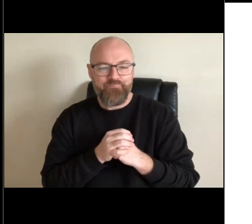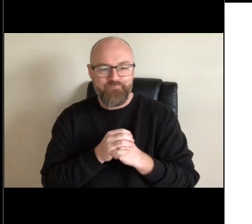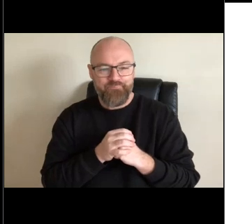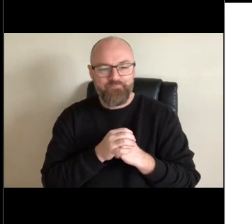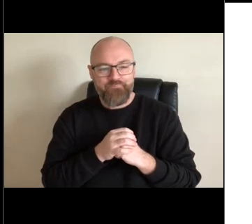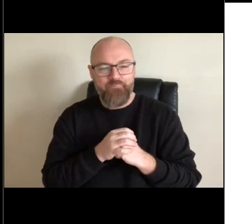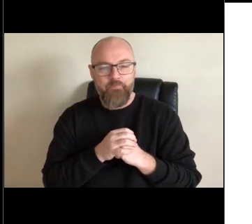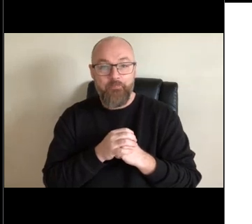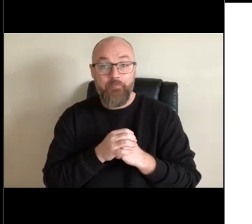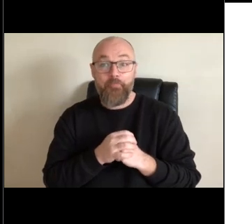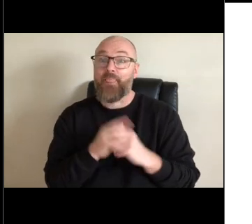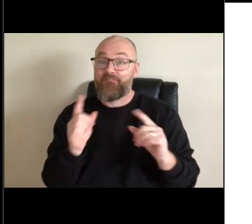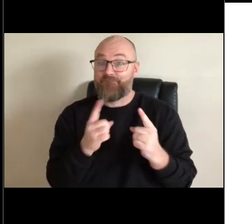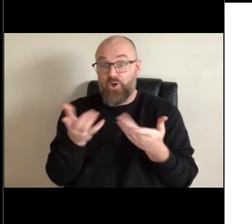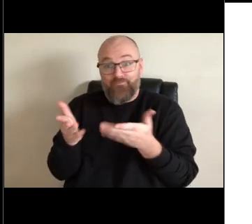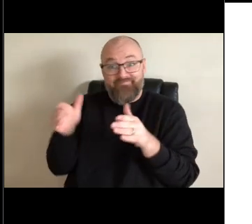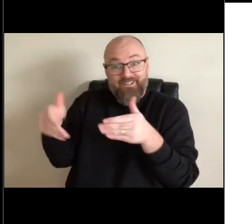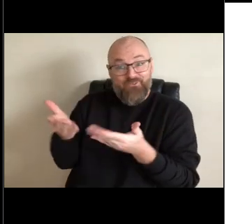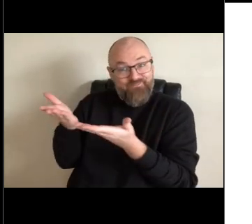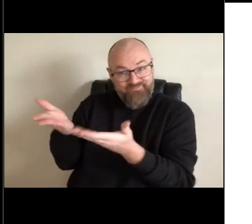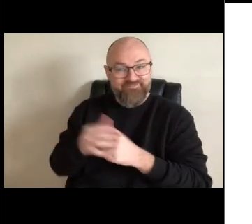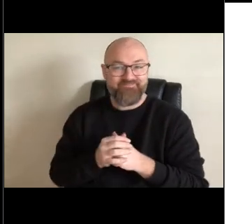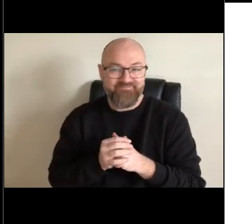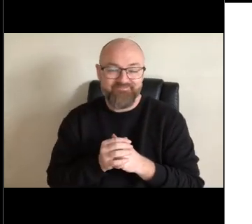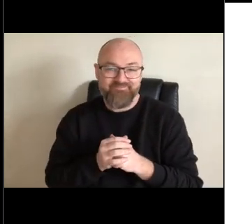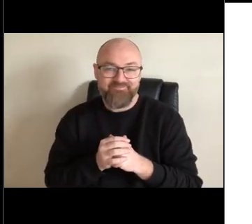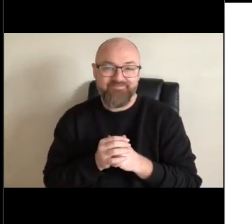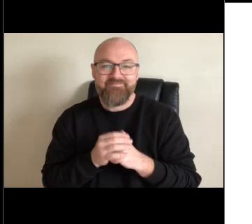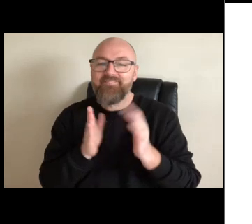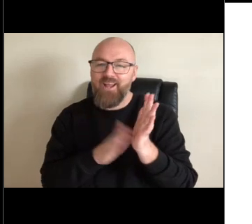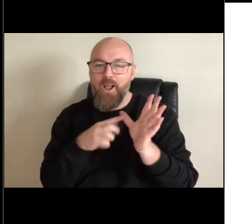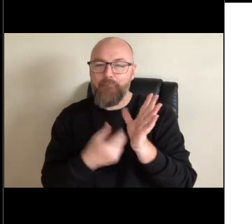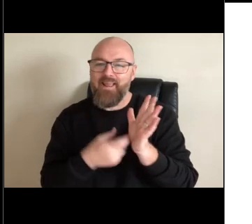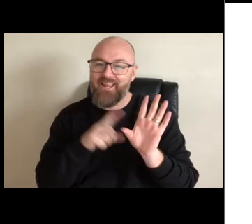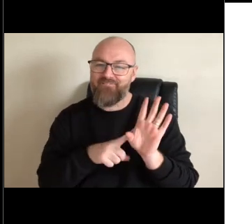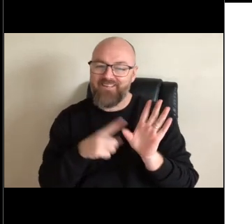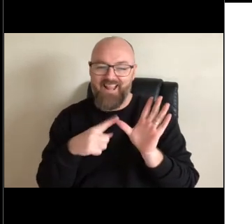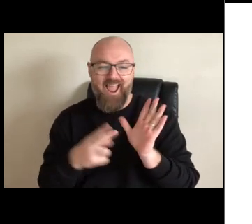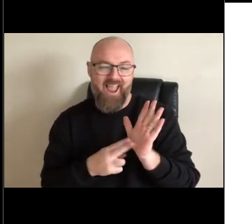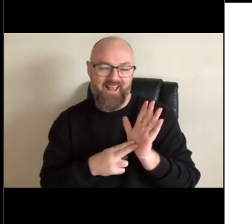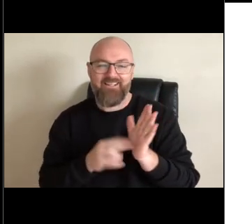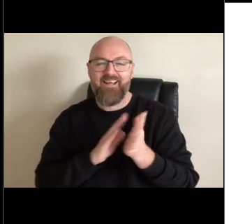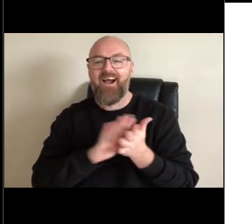I will introduce our presenter today so Mary-ann she is the assistant director of family law here